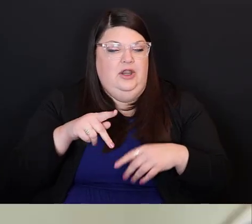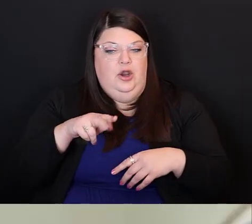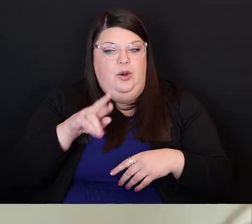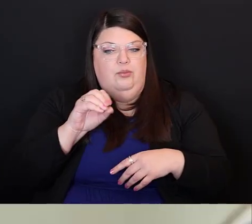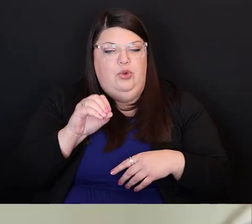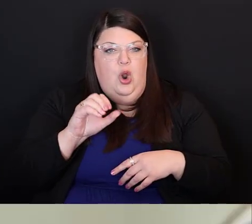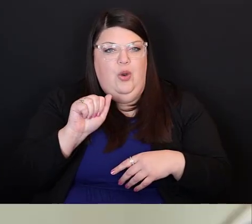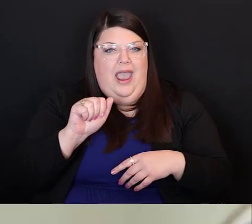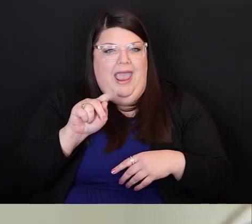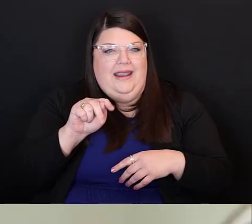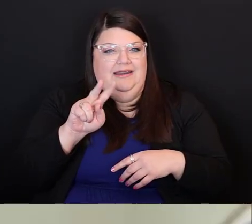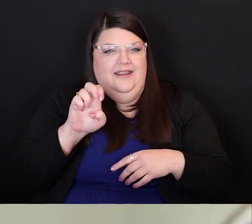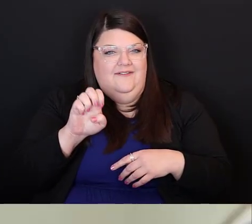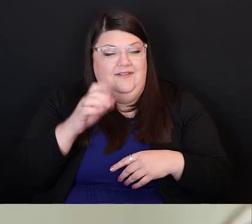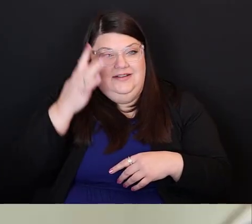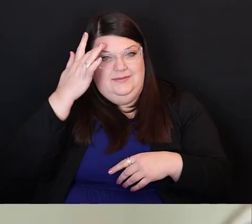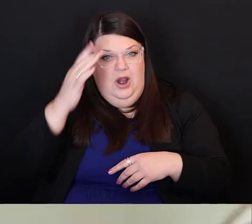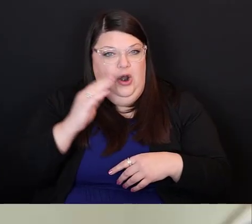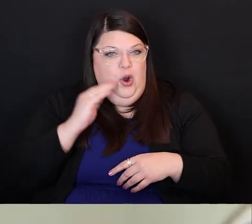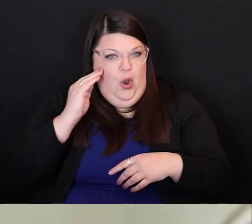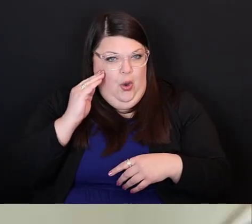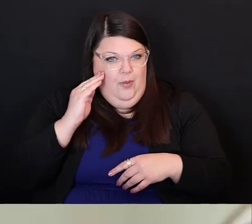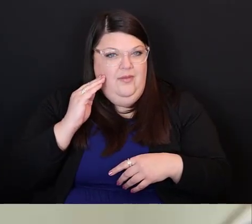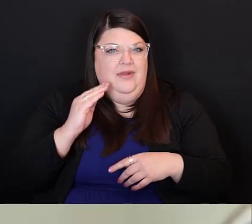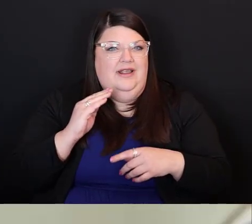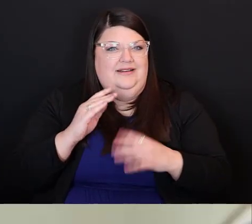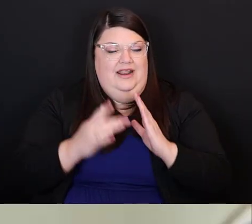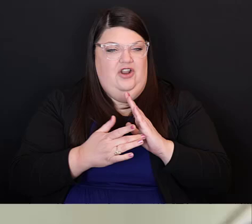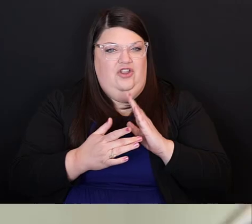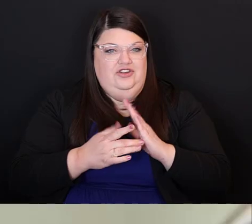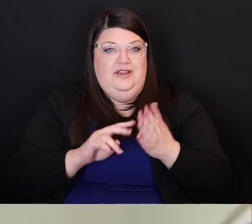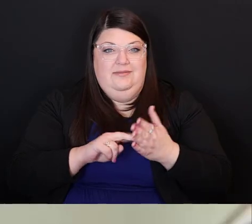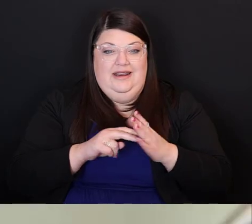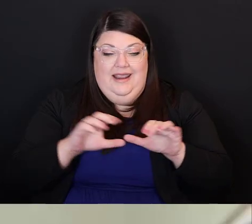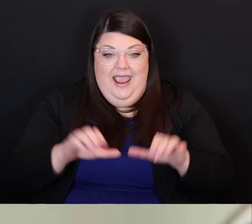That's the idea of taking action before you ask, learning your habits,